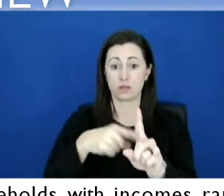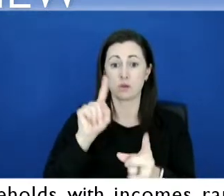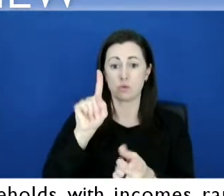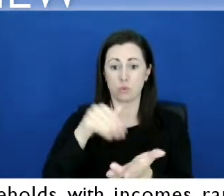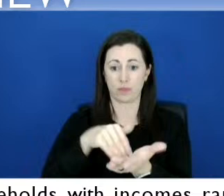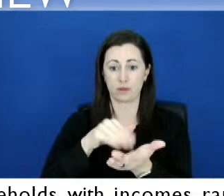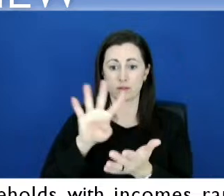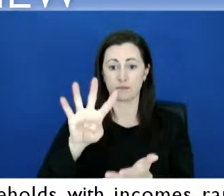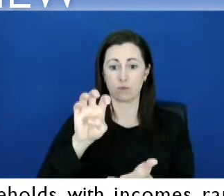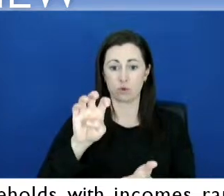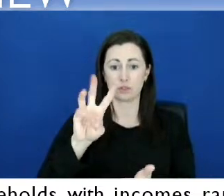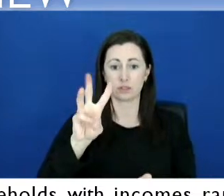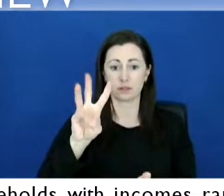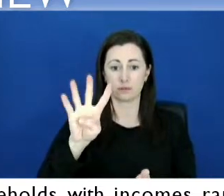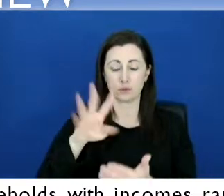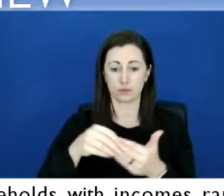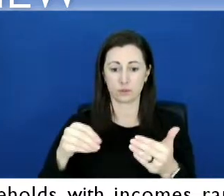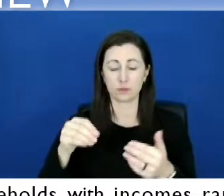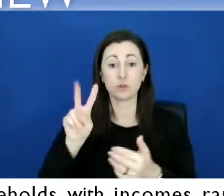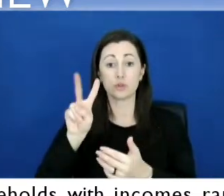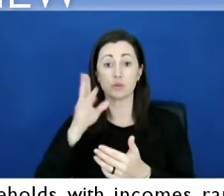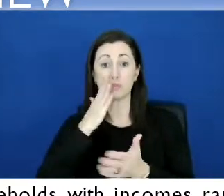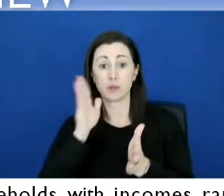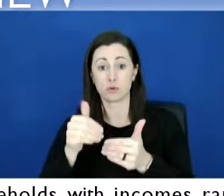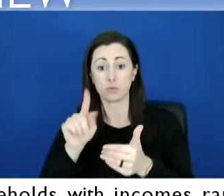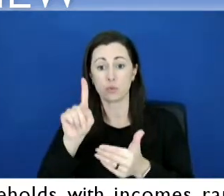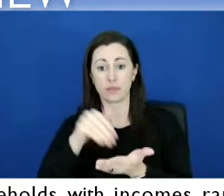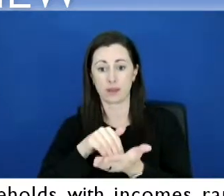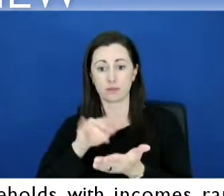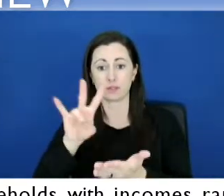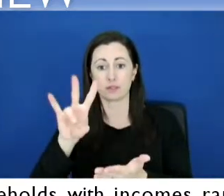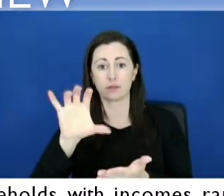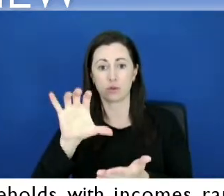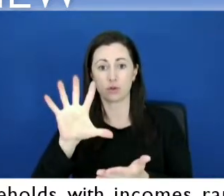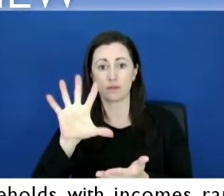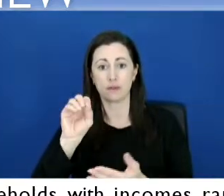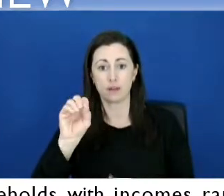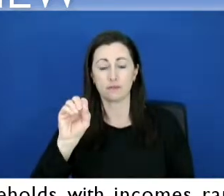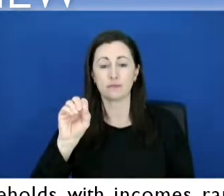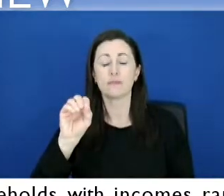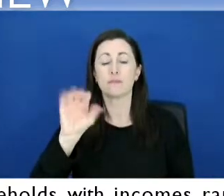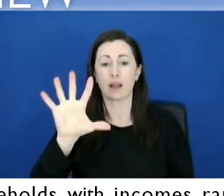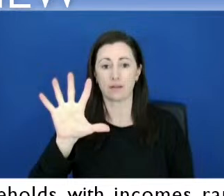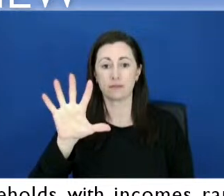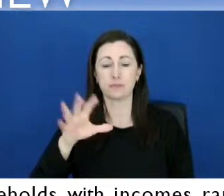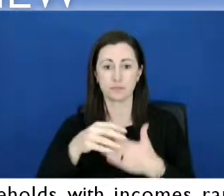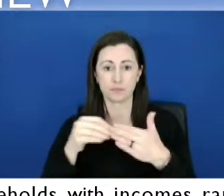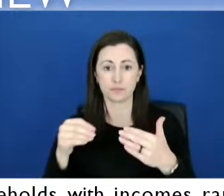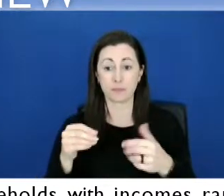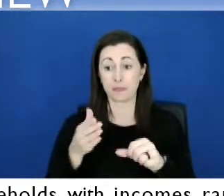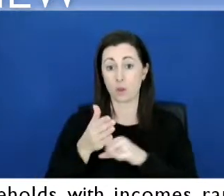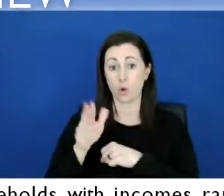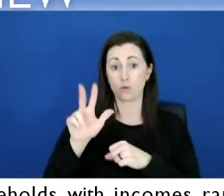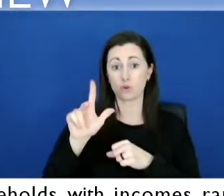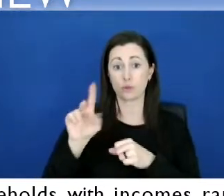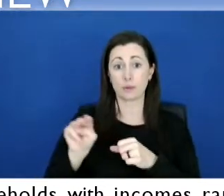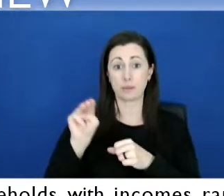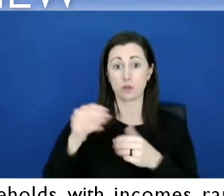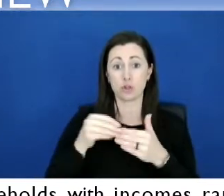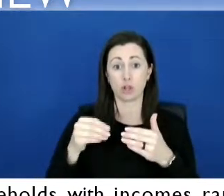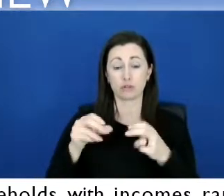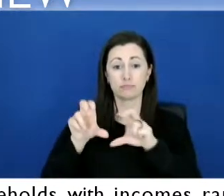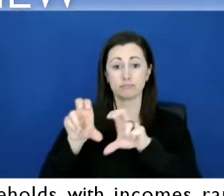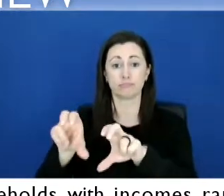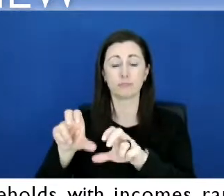BEDROOM RENT IN CHARLOTTE IS